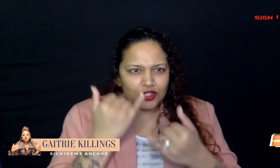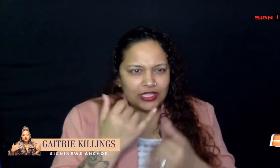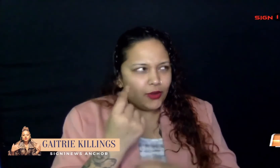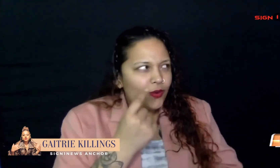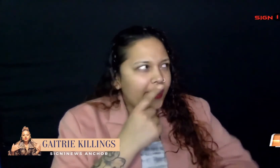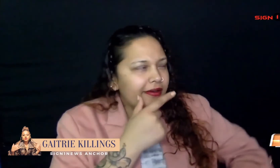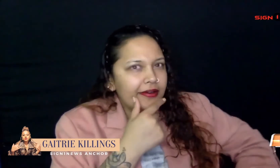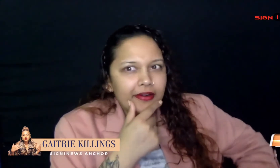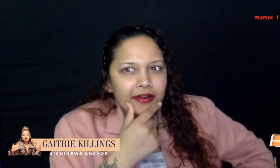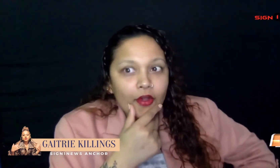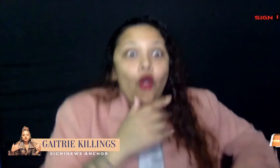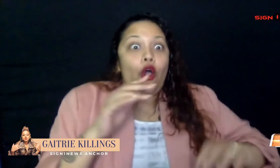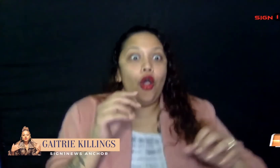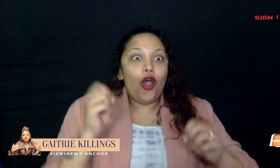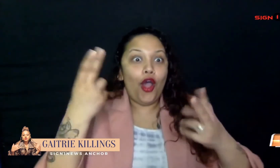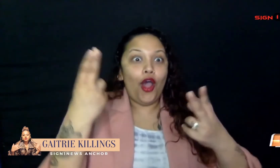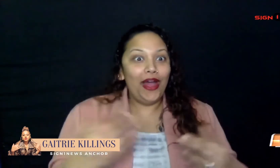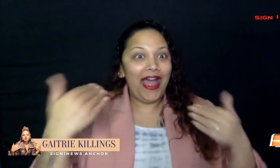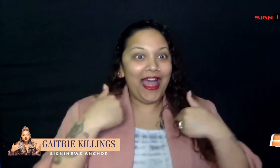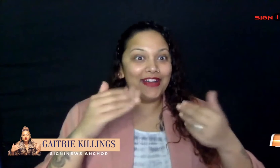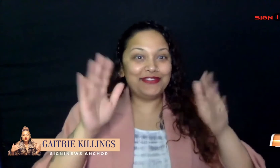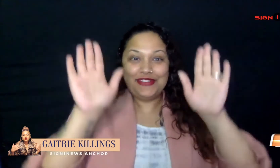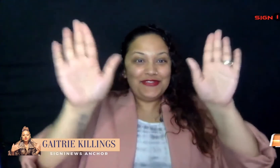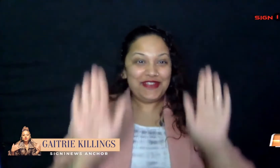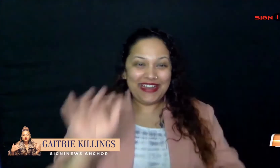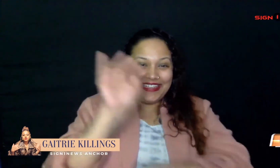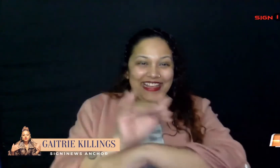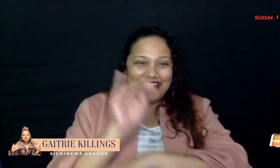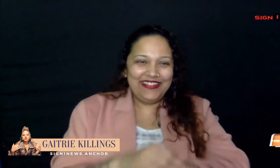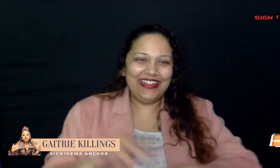Wait, today is Thursday. Have a great night.